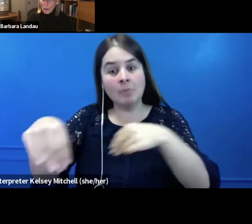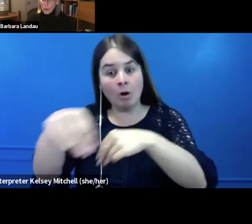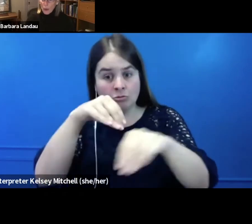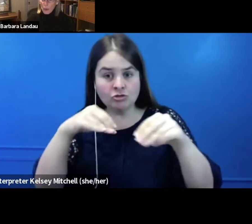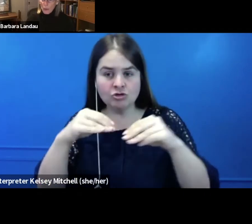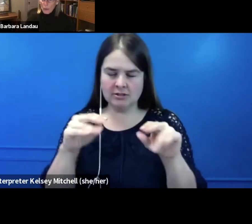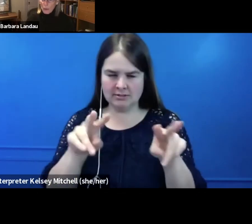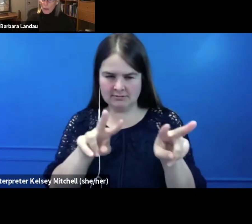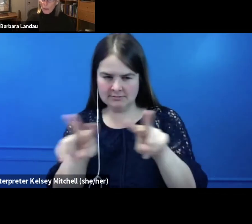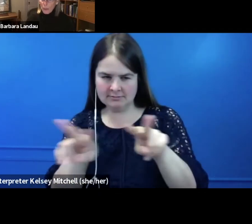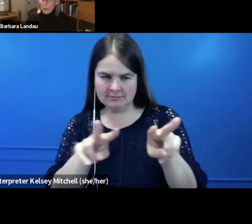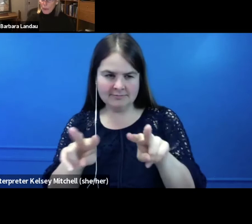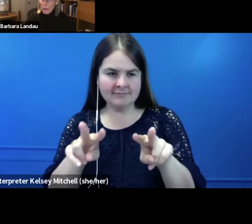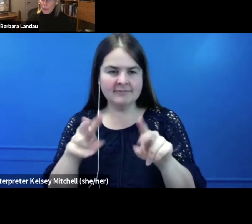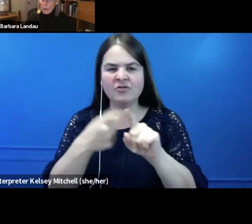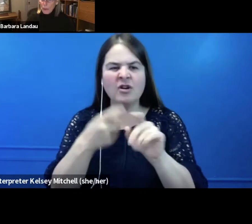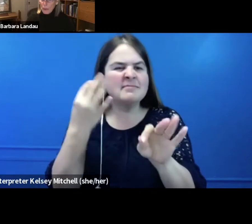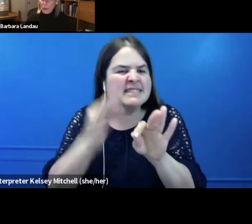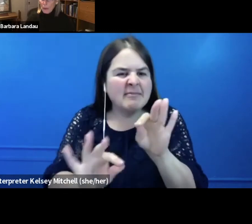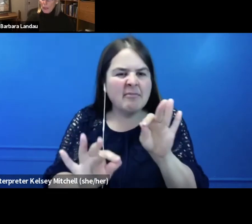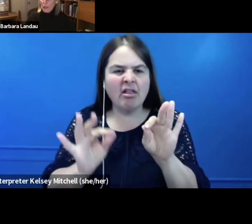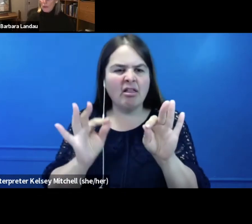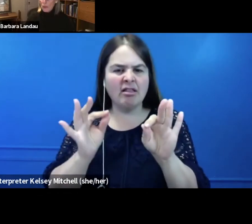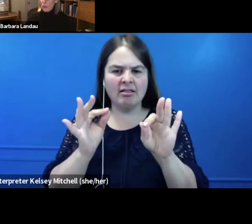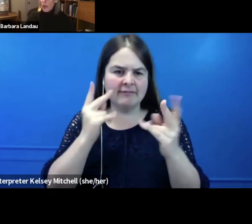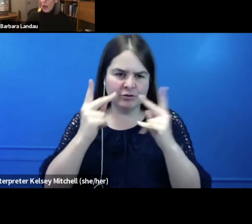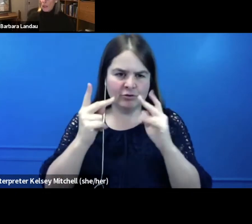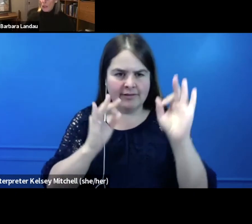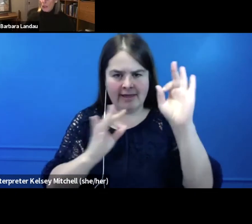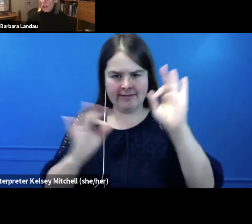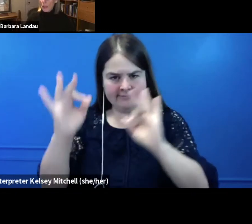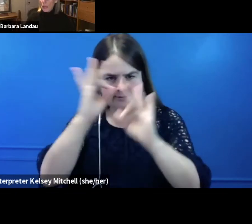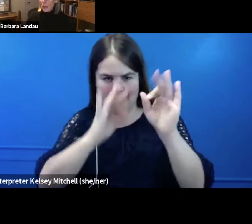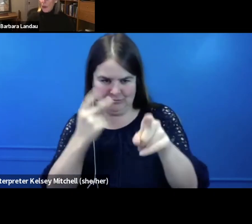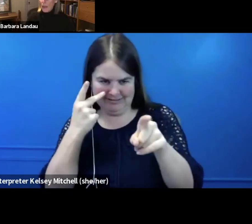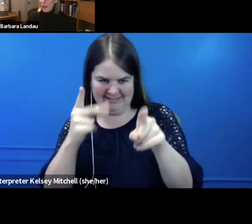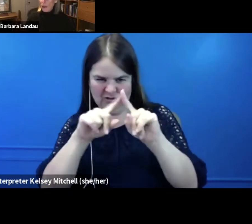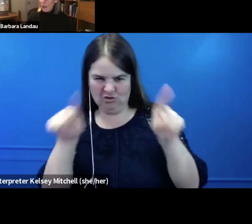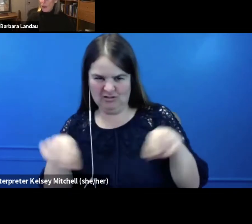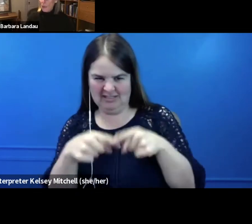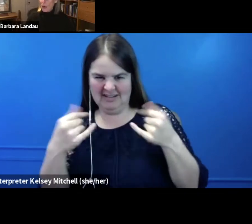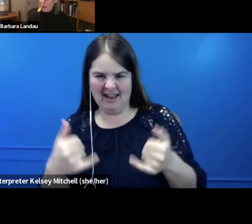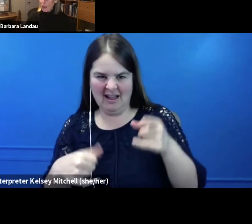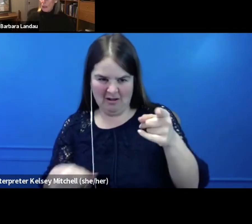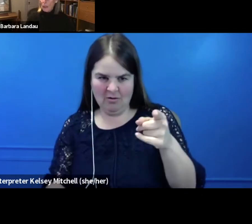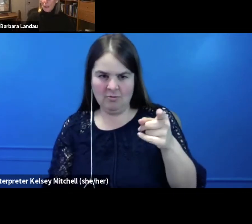from simple individual dots